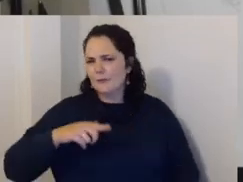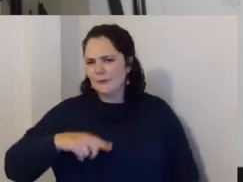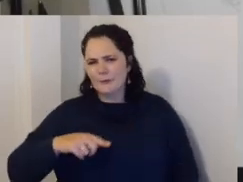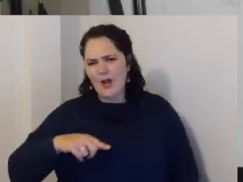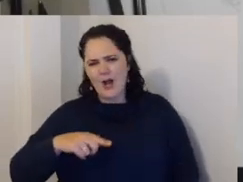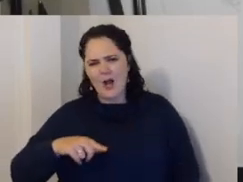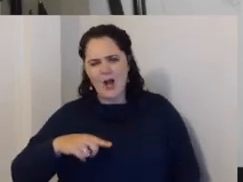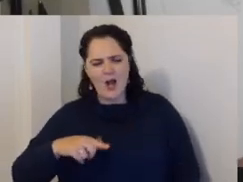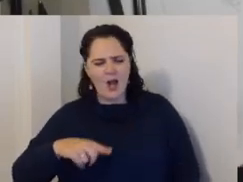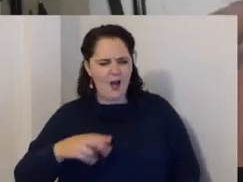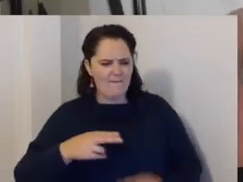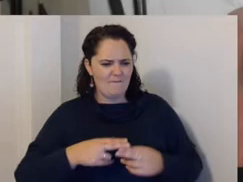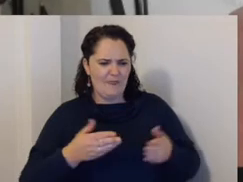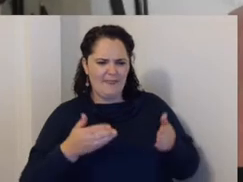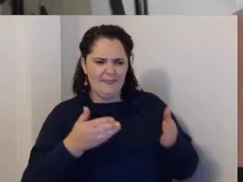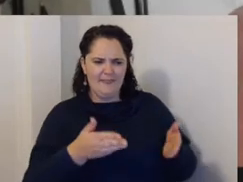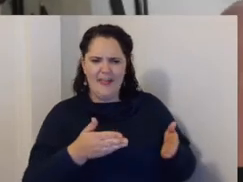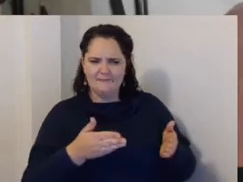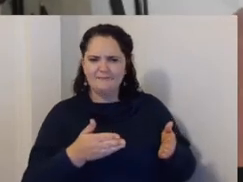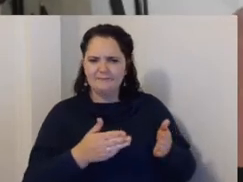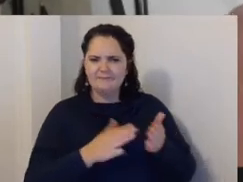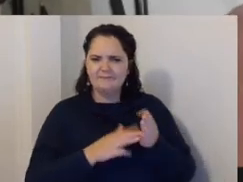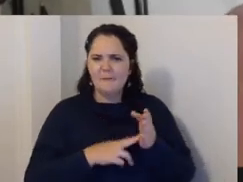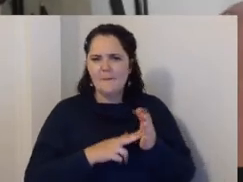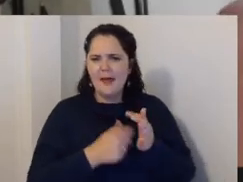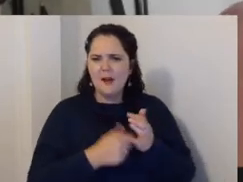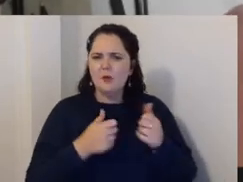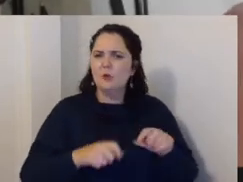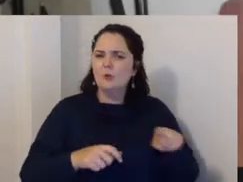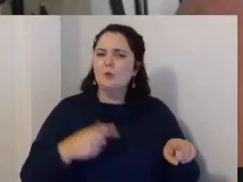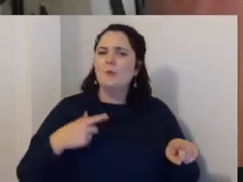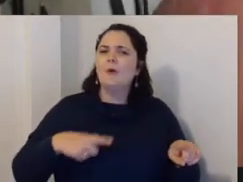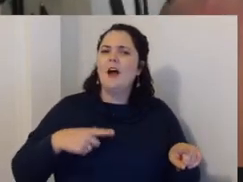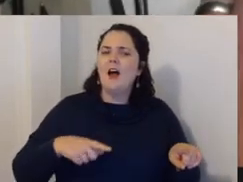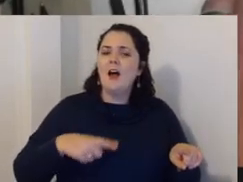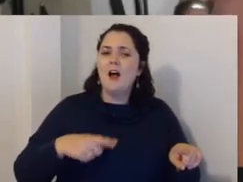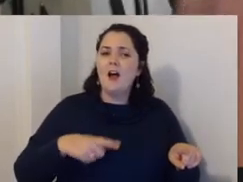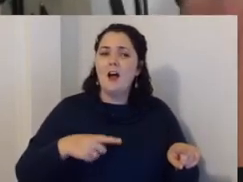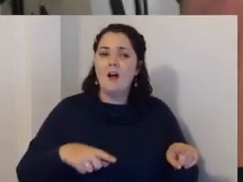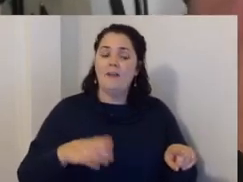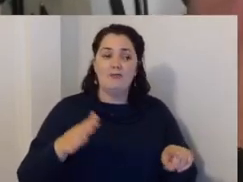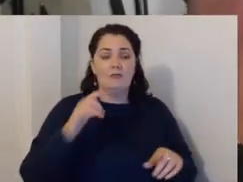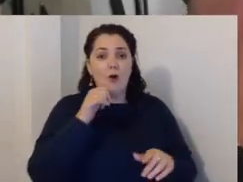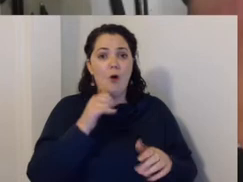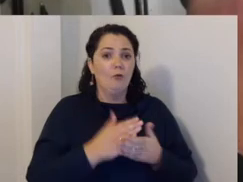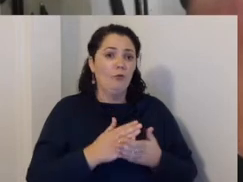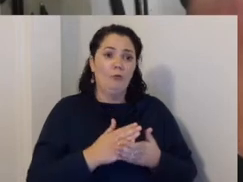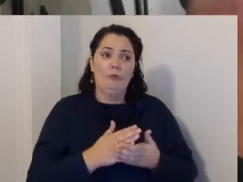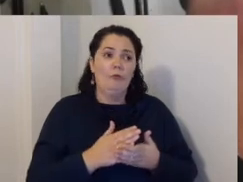for this this Baroque manner, for this tenebrism and look there there are absolutely um there are